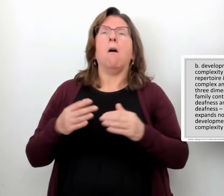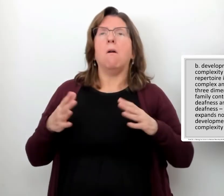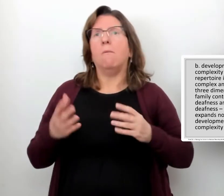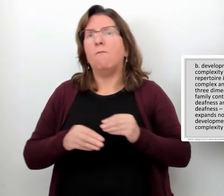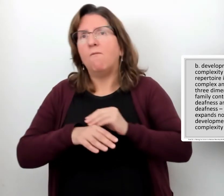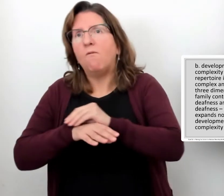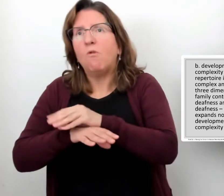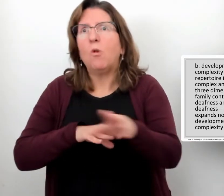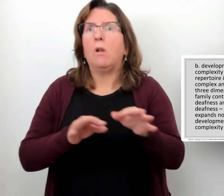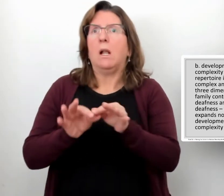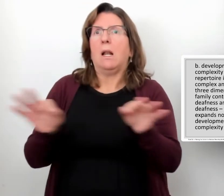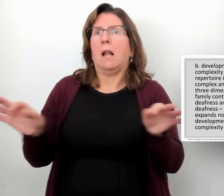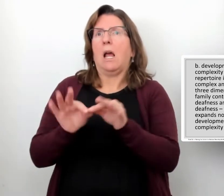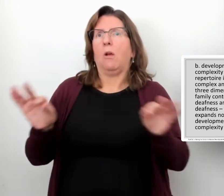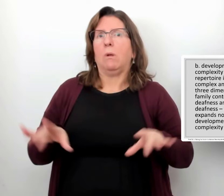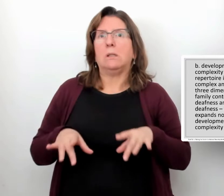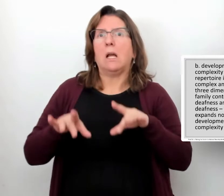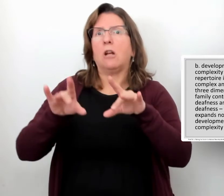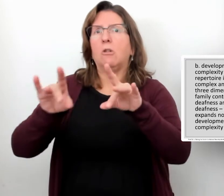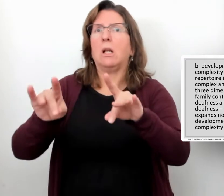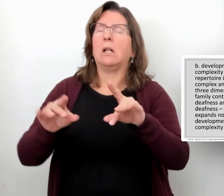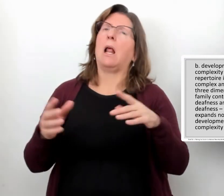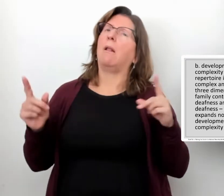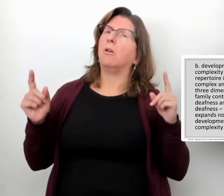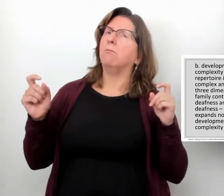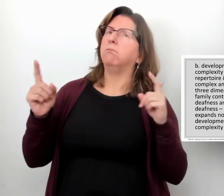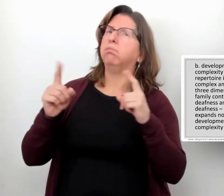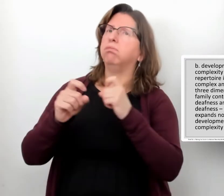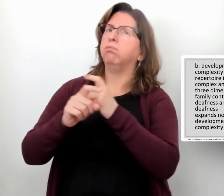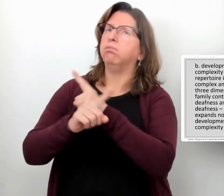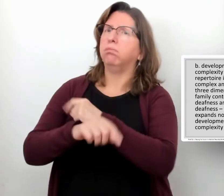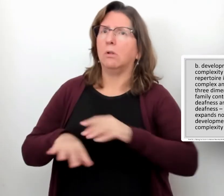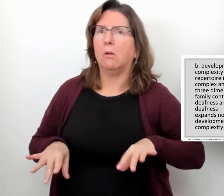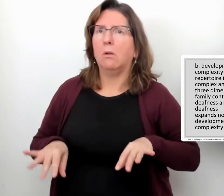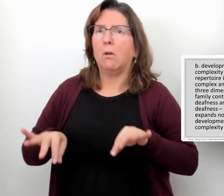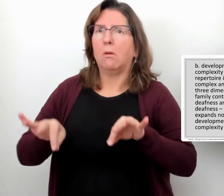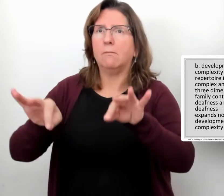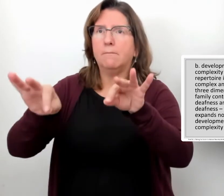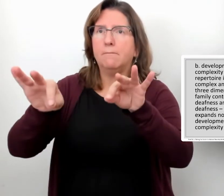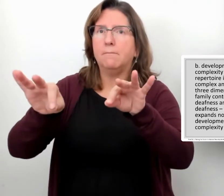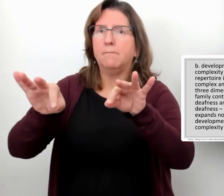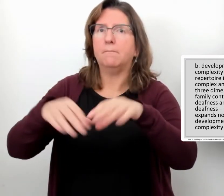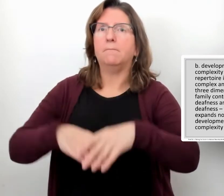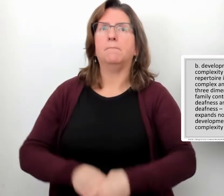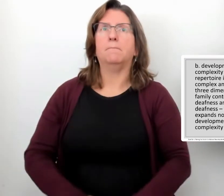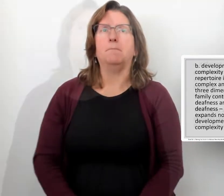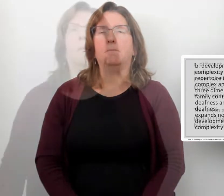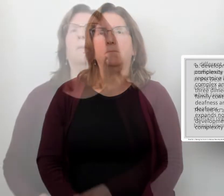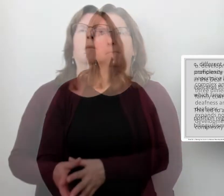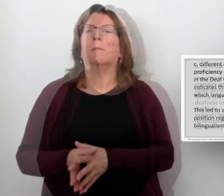These factors all impact language acquisition and expands the notion of developmental complexity.